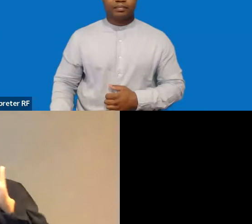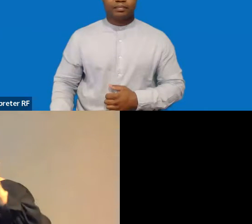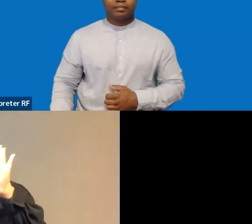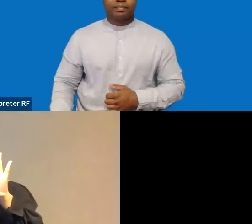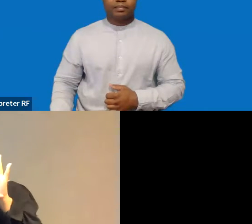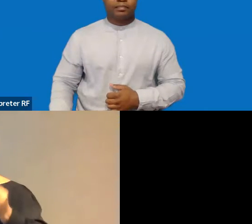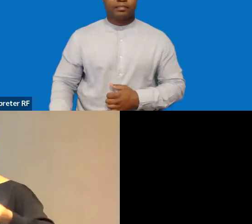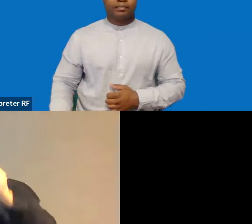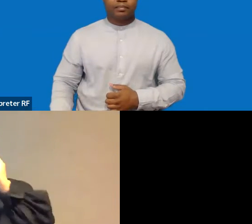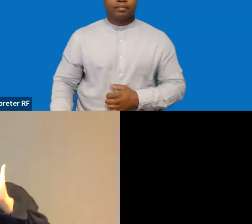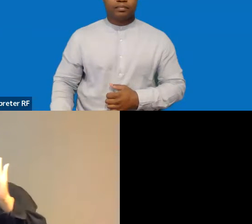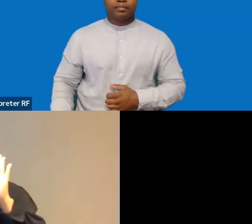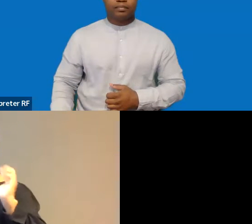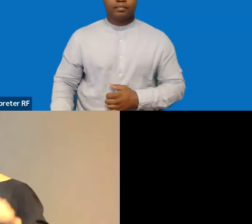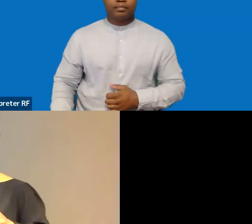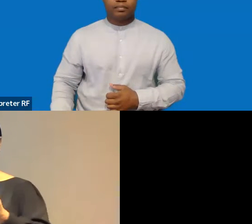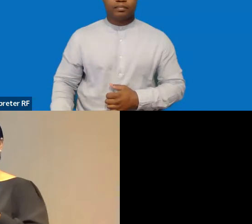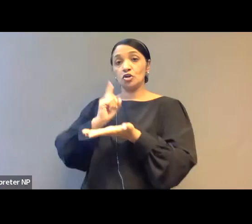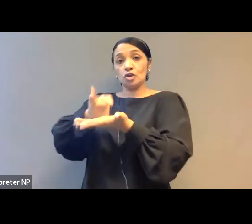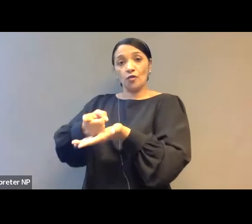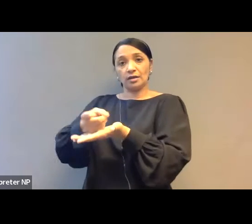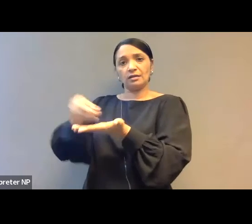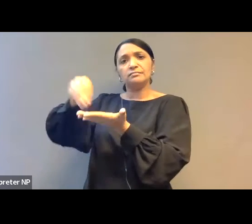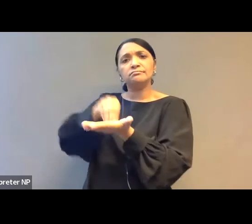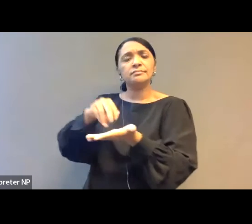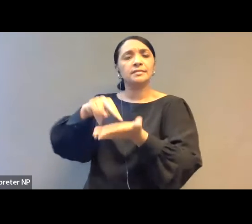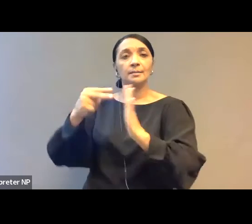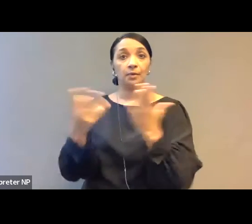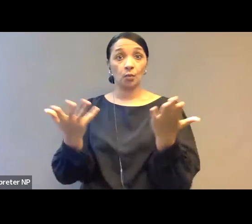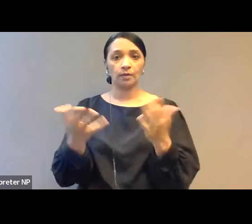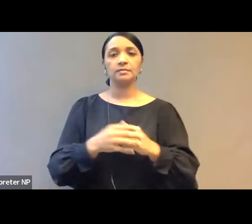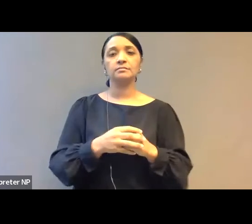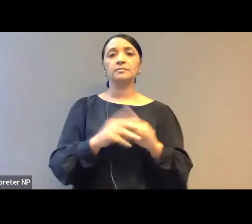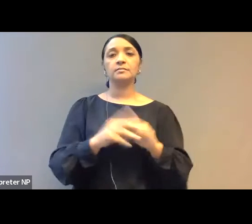A directive means that the law will not be directly implemented